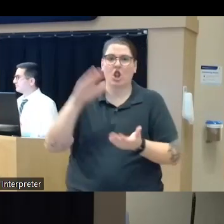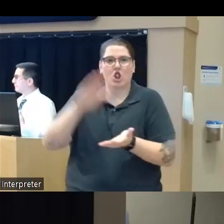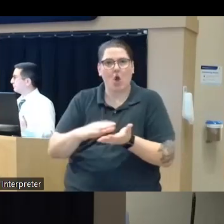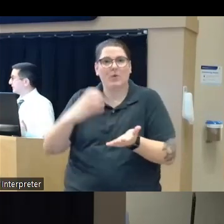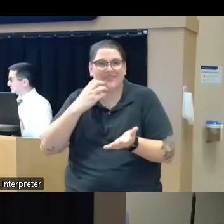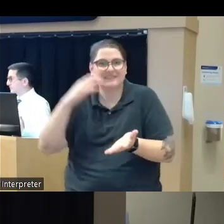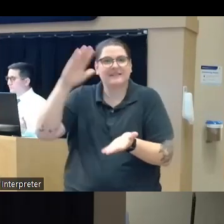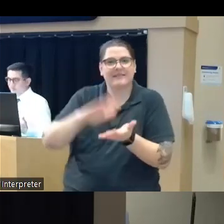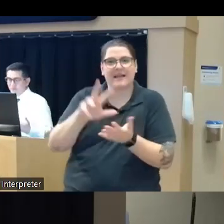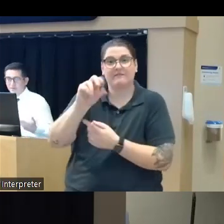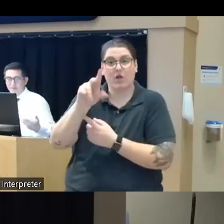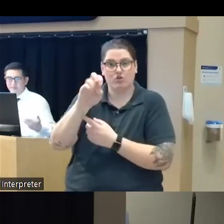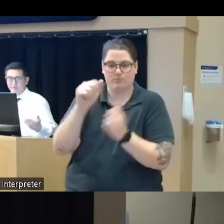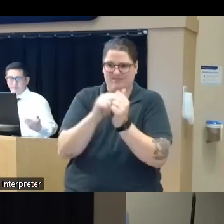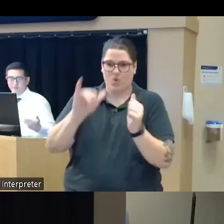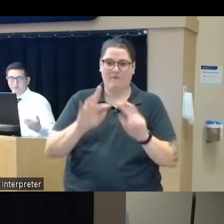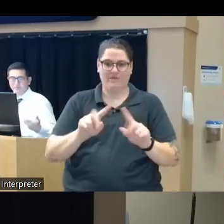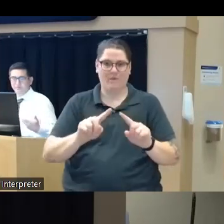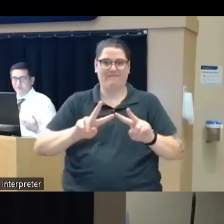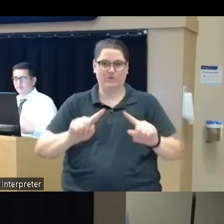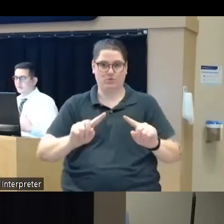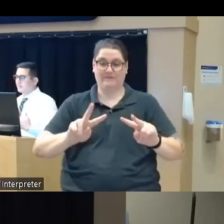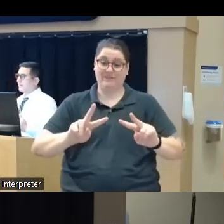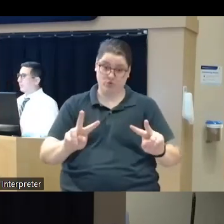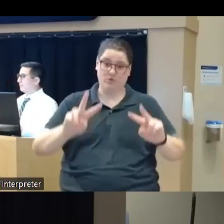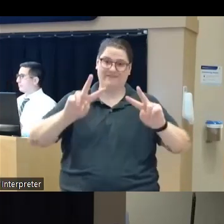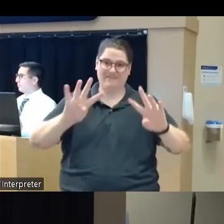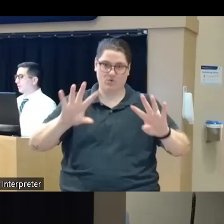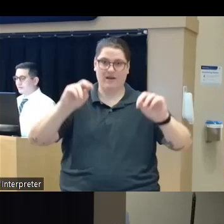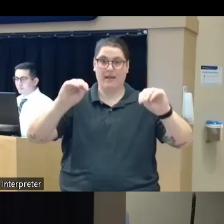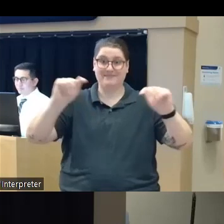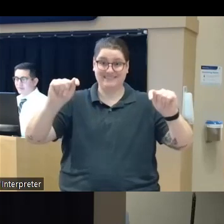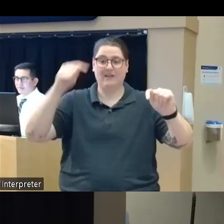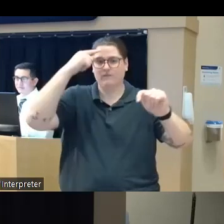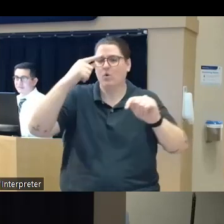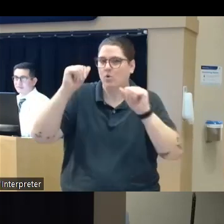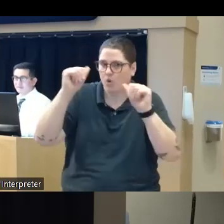areas including Mt which is of great interest to us however we weren't unable to replicate this